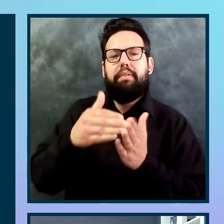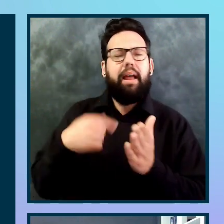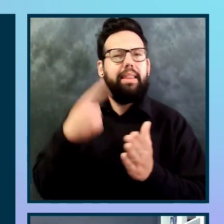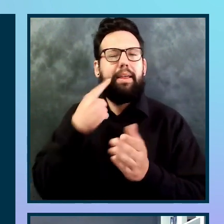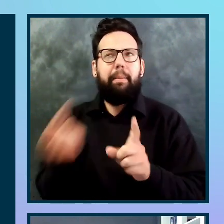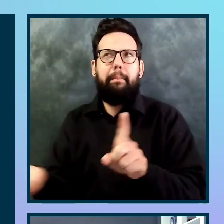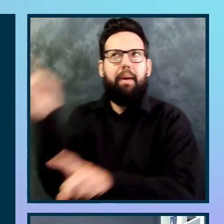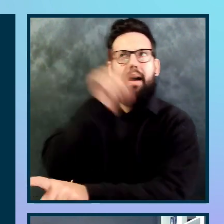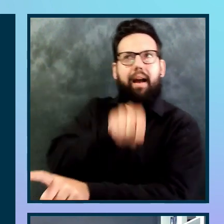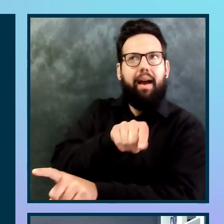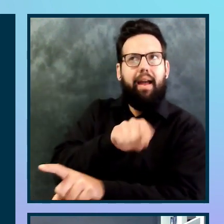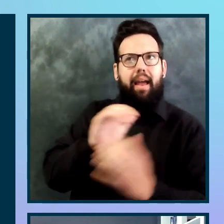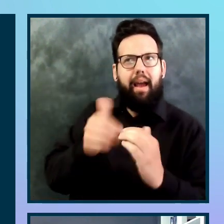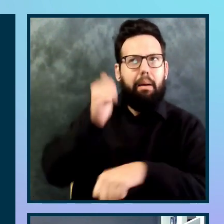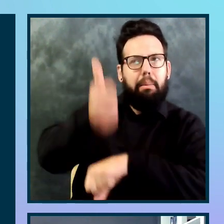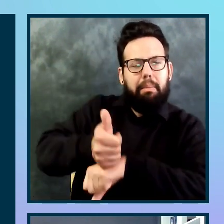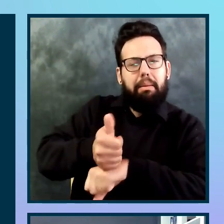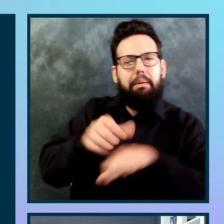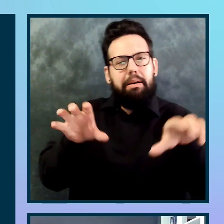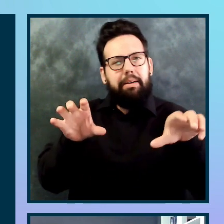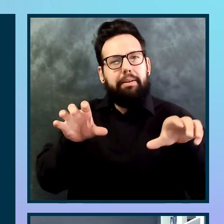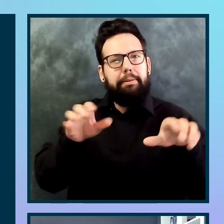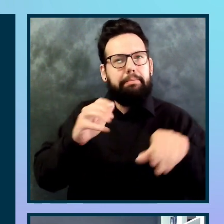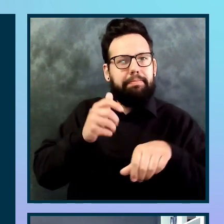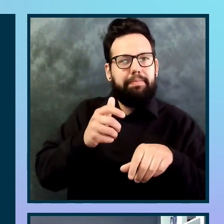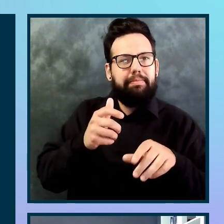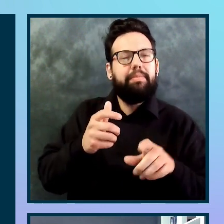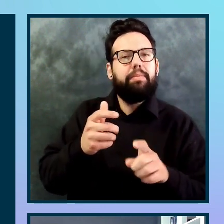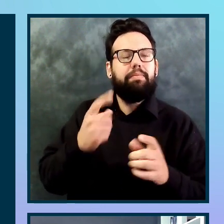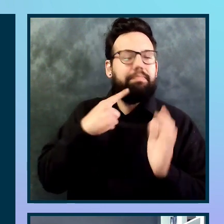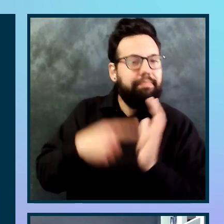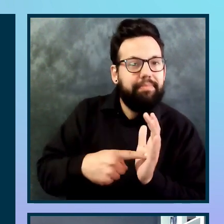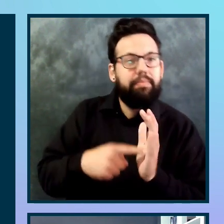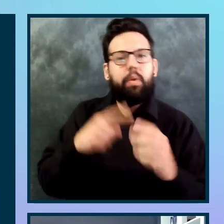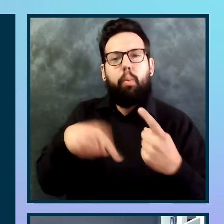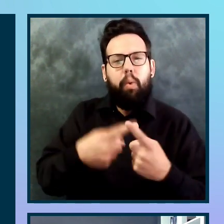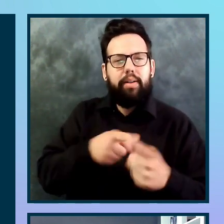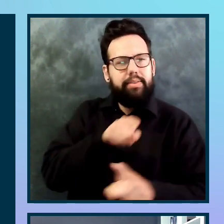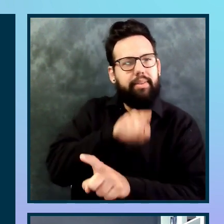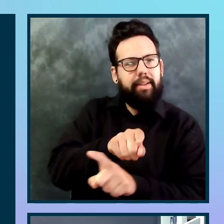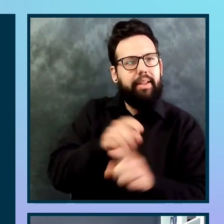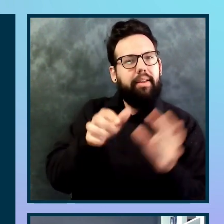So what is gonna be the interaction? What's gonna happen here? Do I click in the search parts?